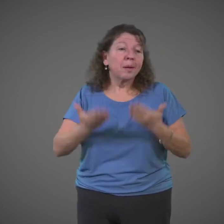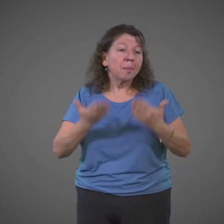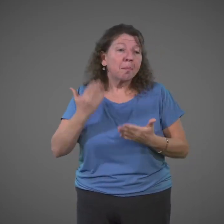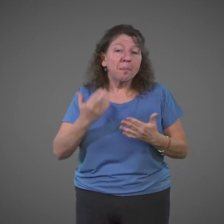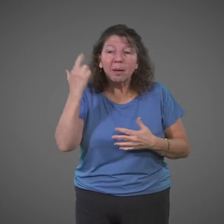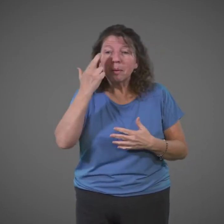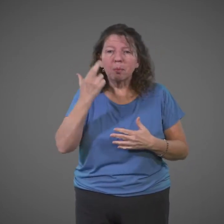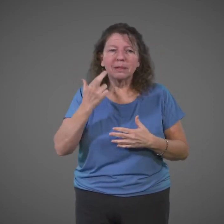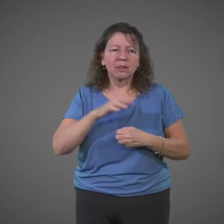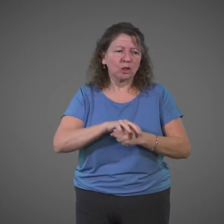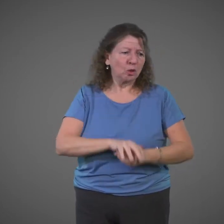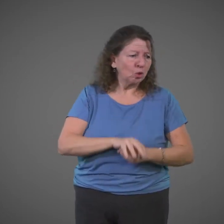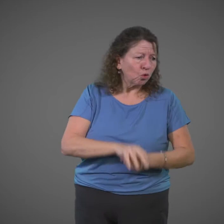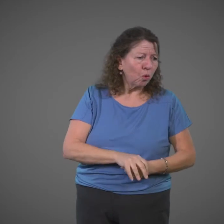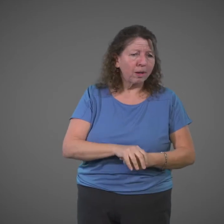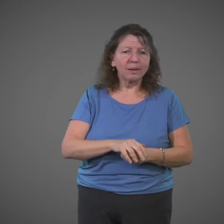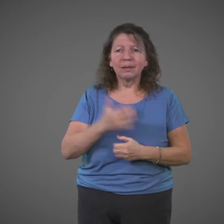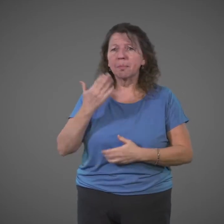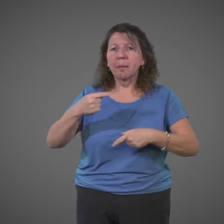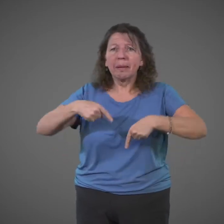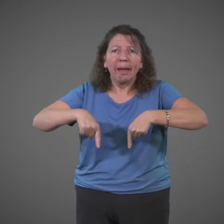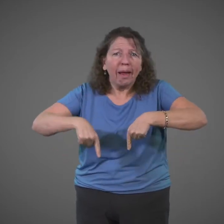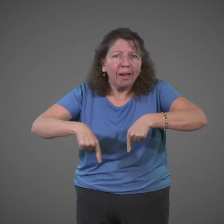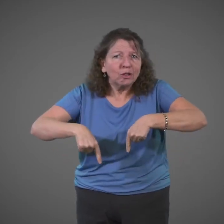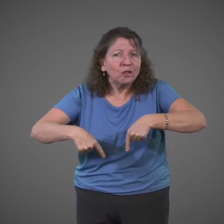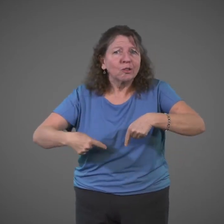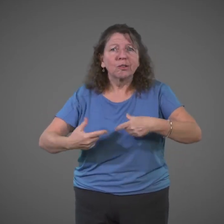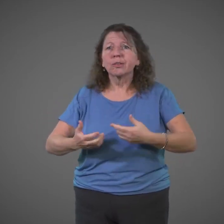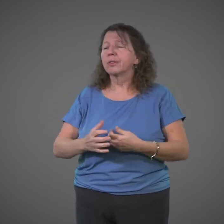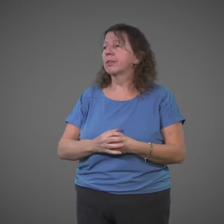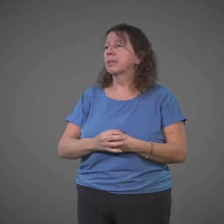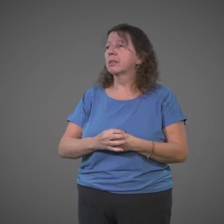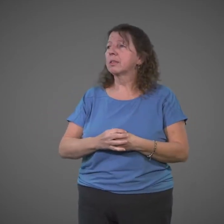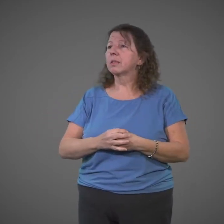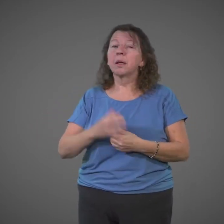Perhaps you are under a lot of stress in your life, and you are feeling anxious.